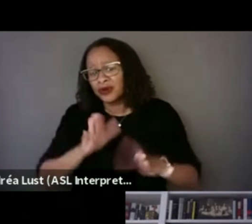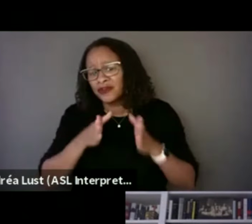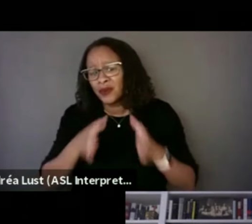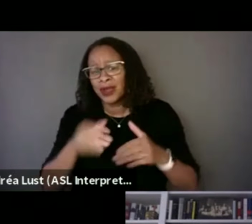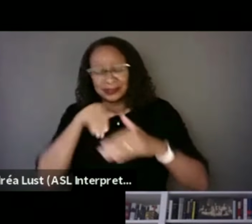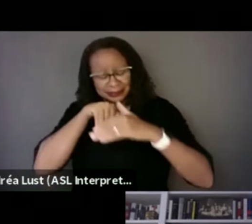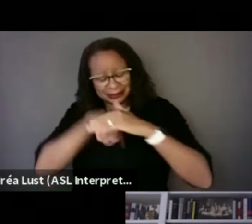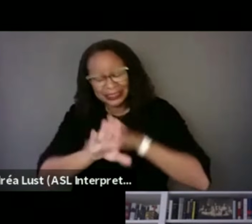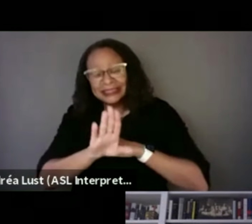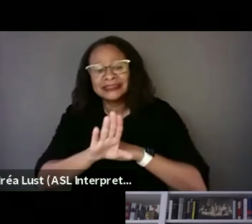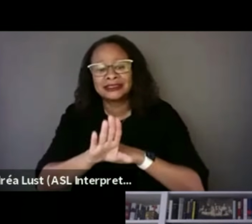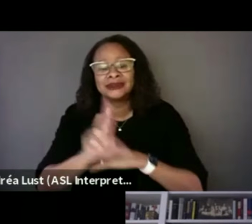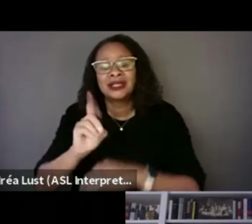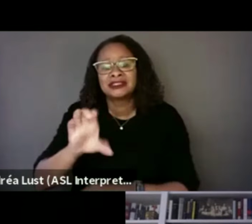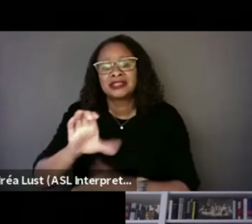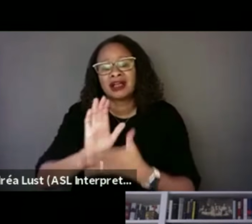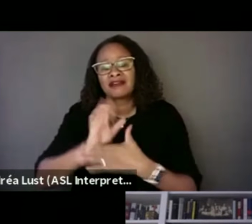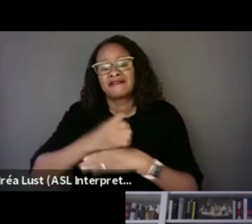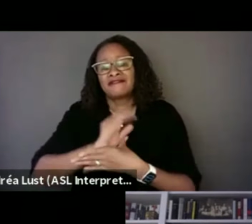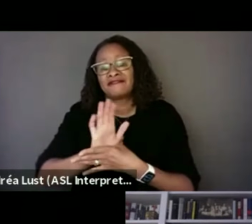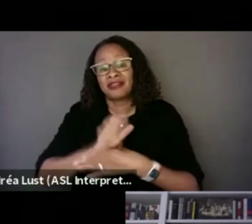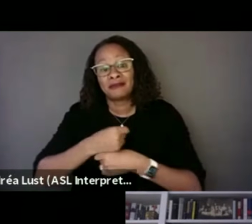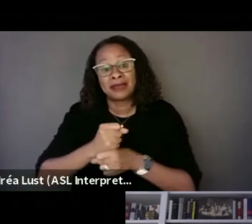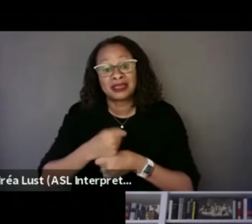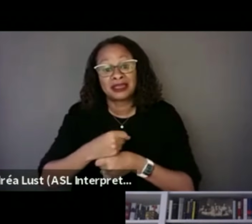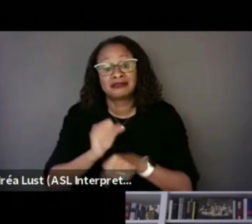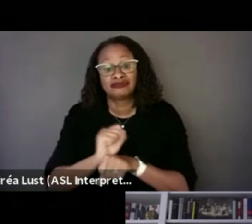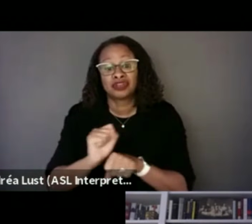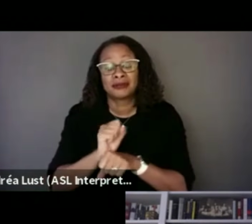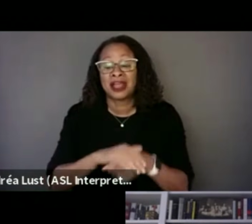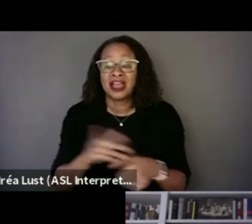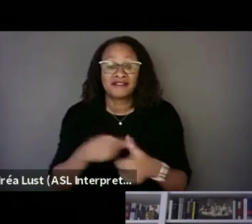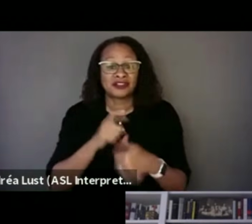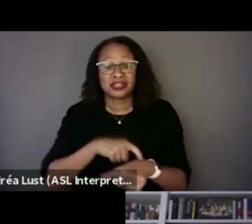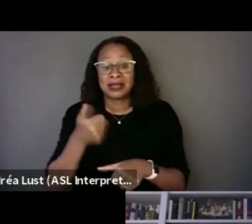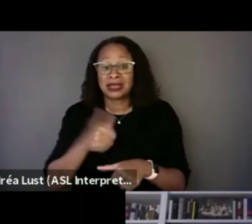And, the first time, you know, somebody wanted to pay me for my skills.